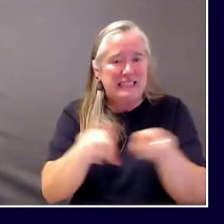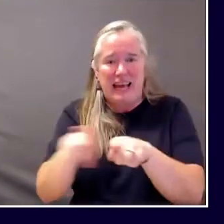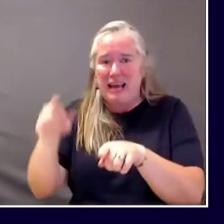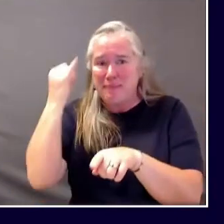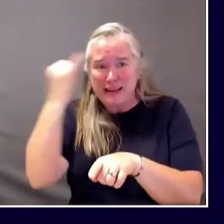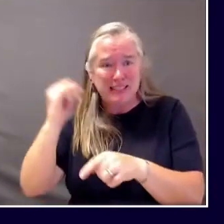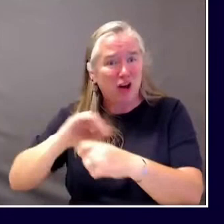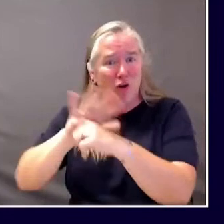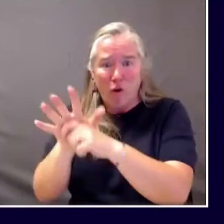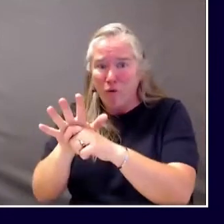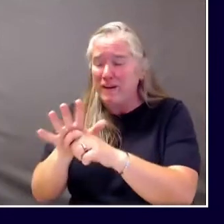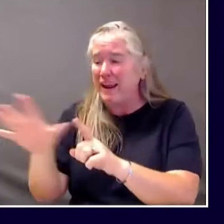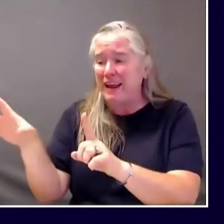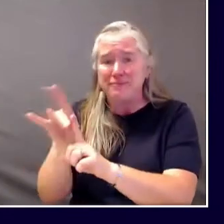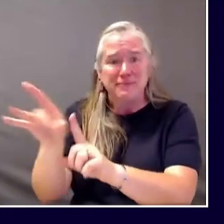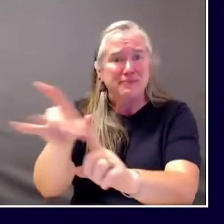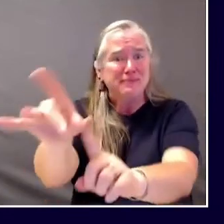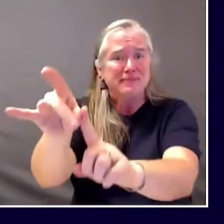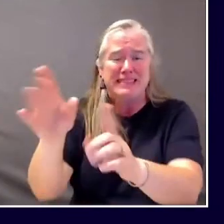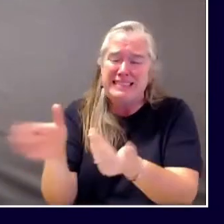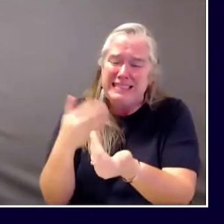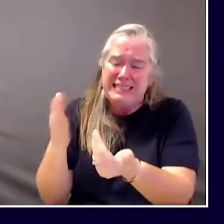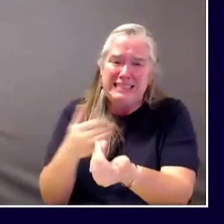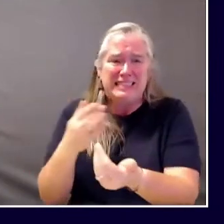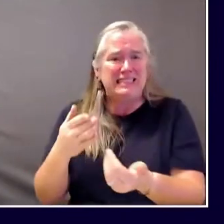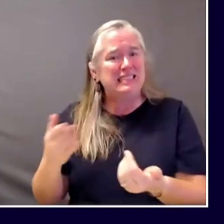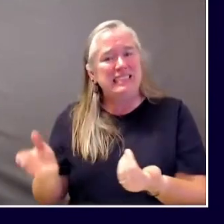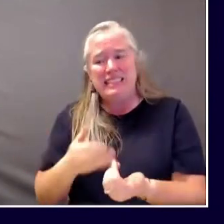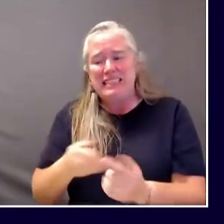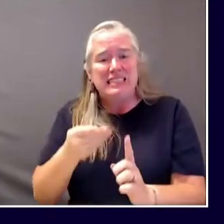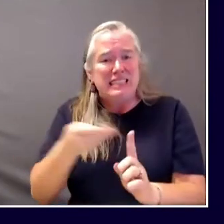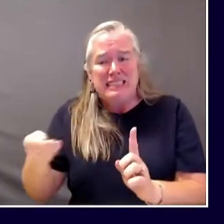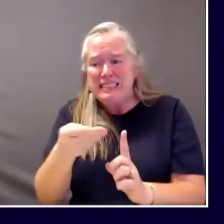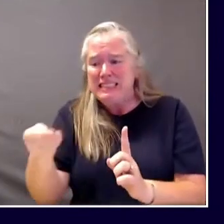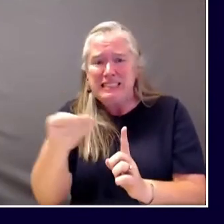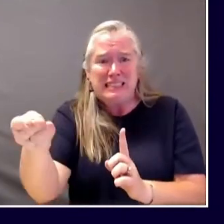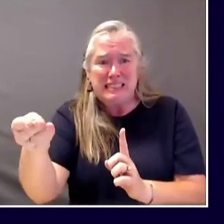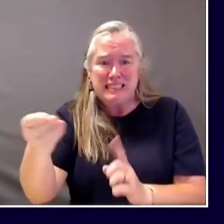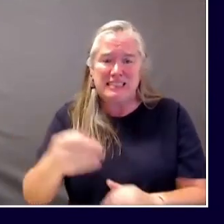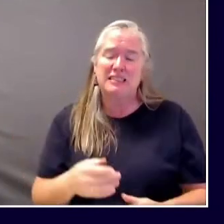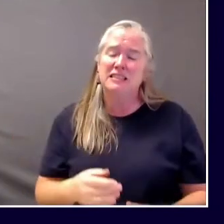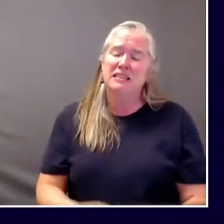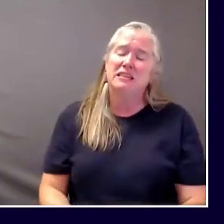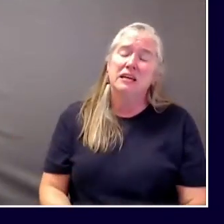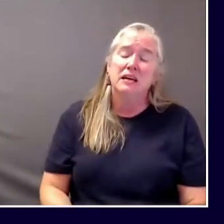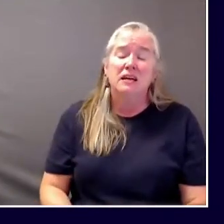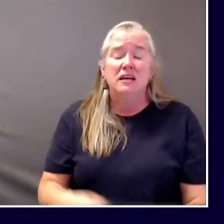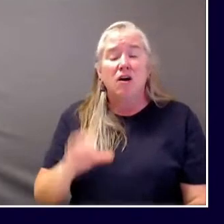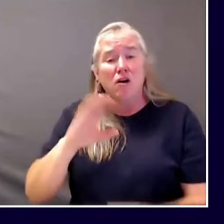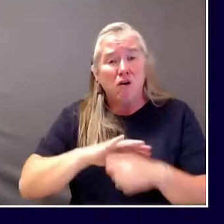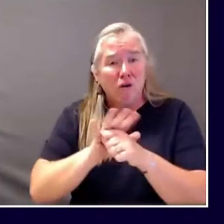dangerous this virus extremely